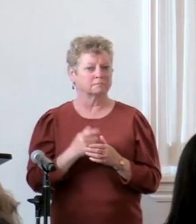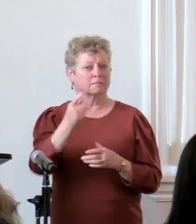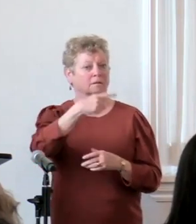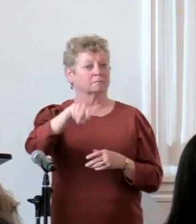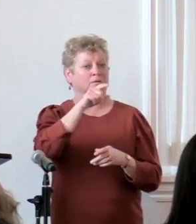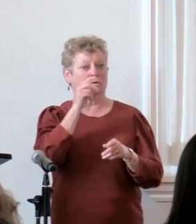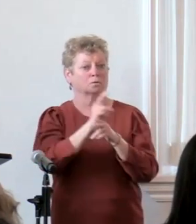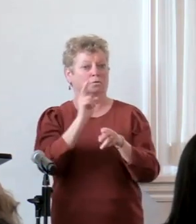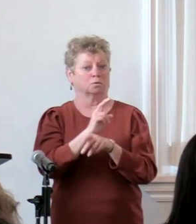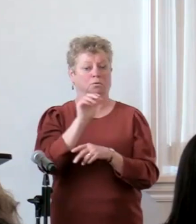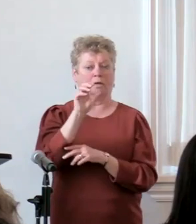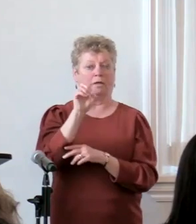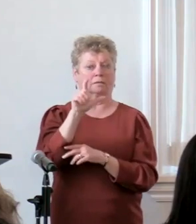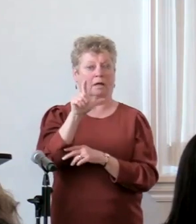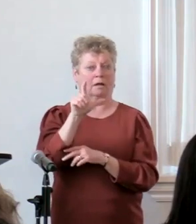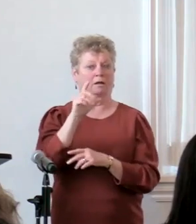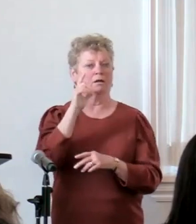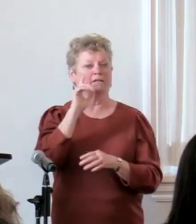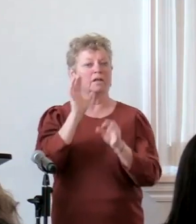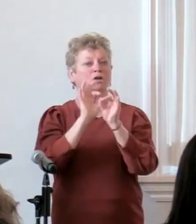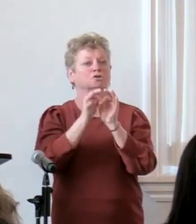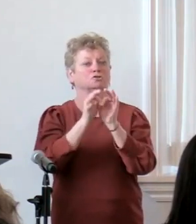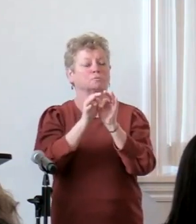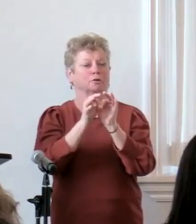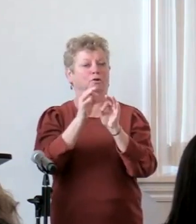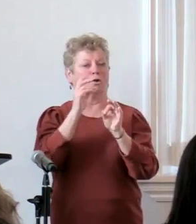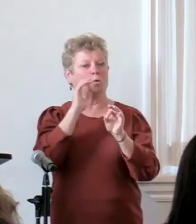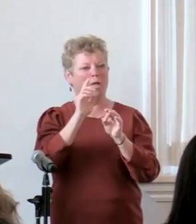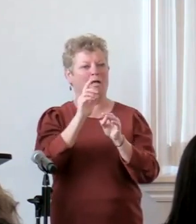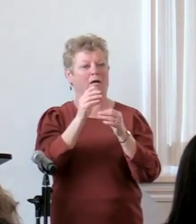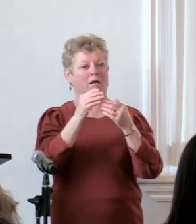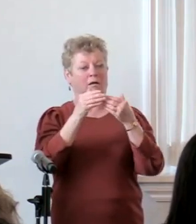the interpreter will come on about 10 seconds into the video.